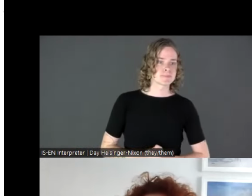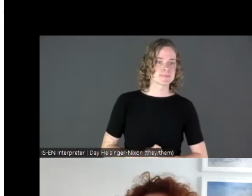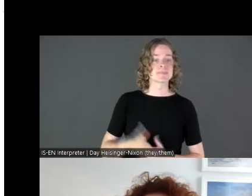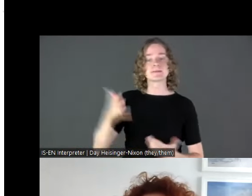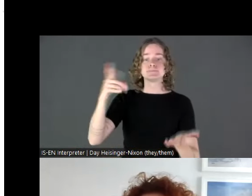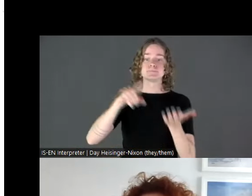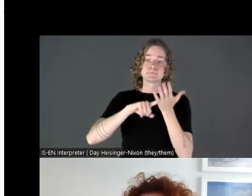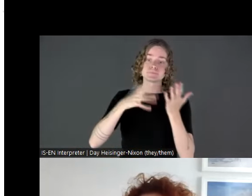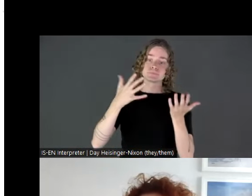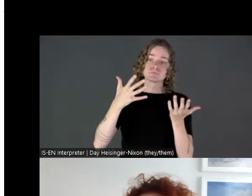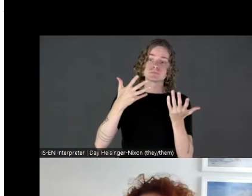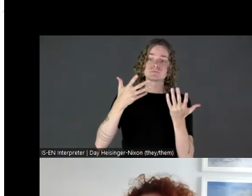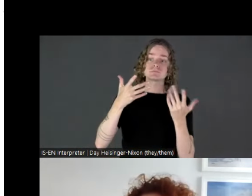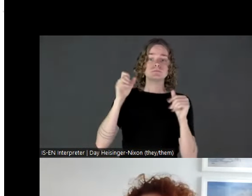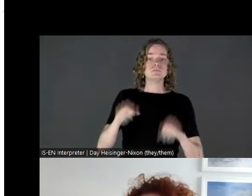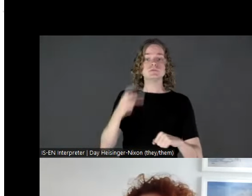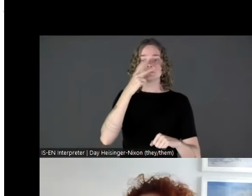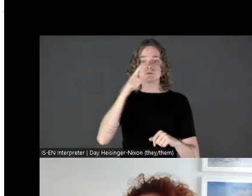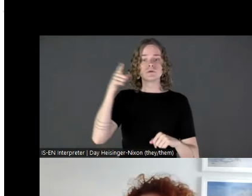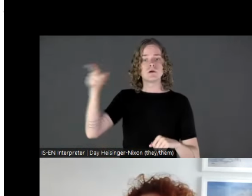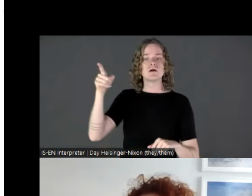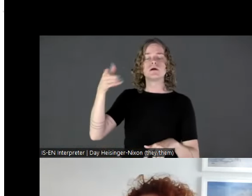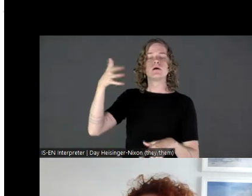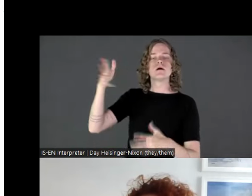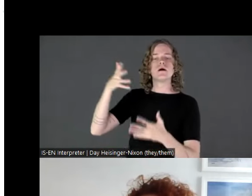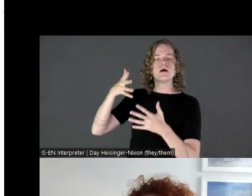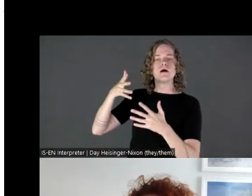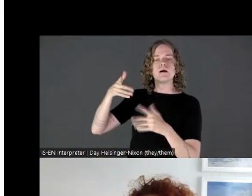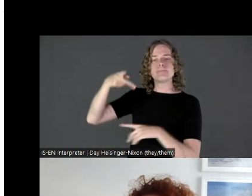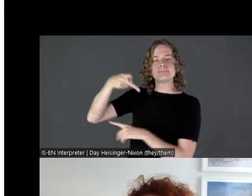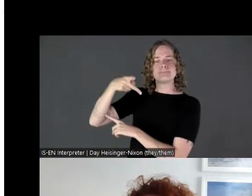which has been led by ASB to build effective